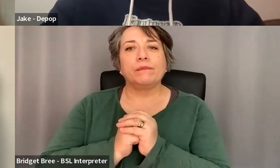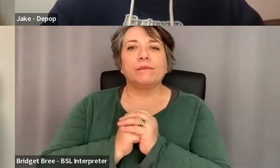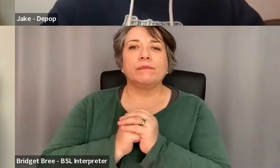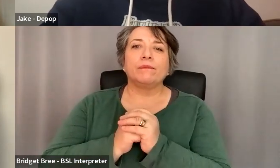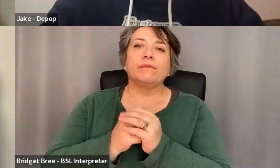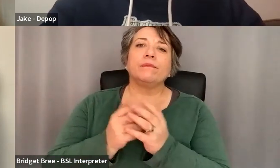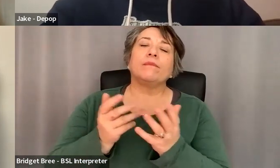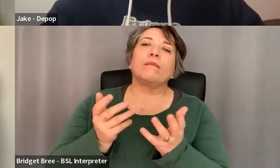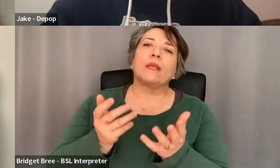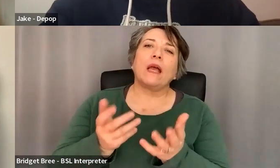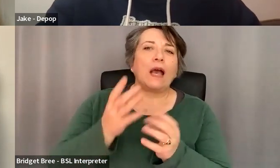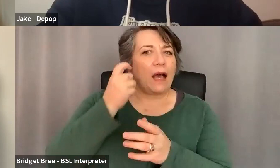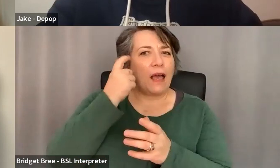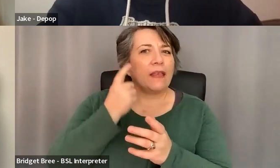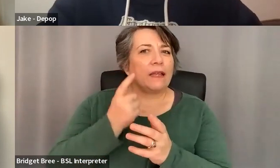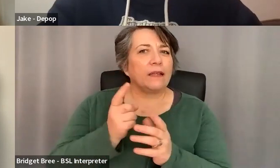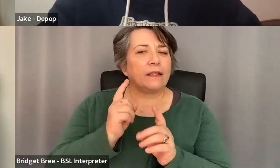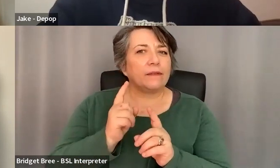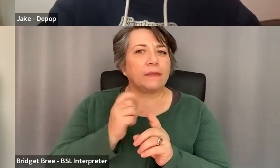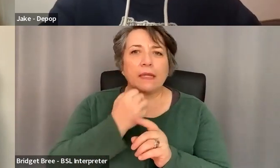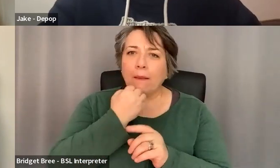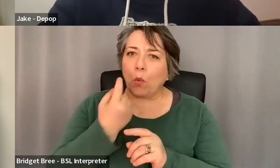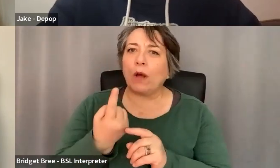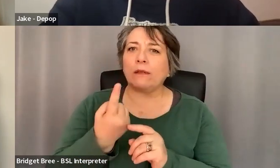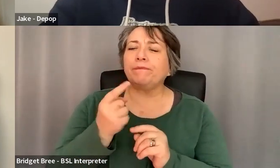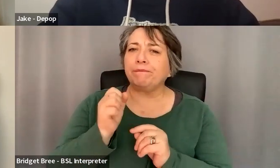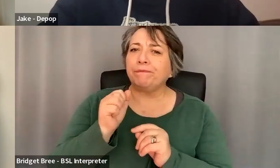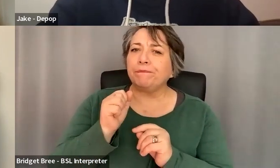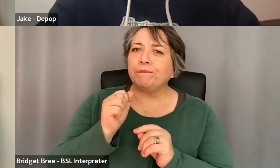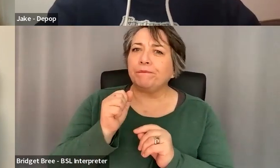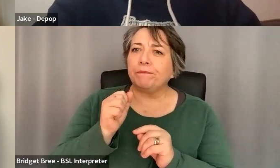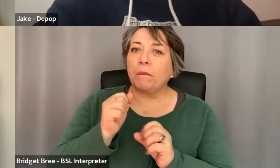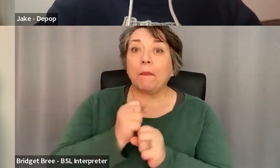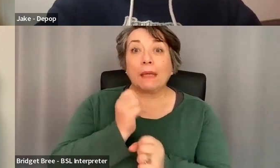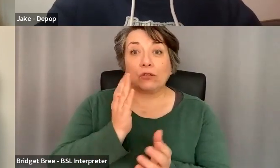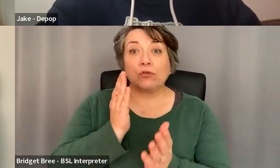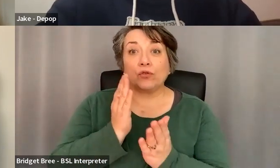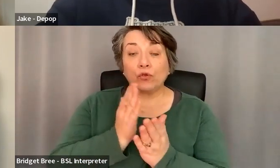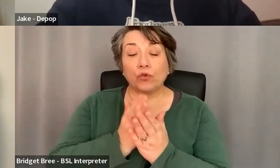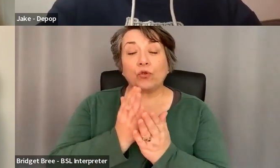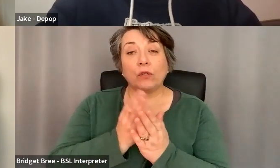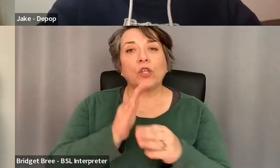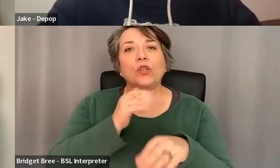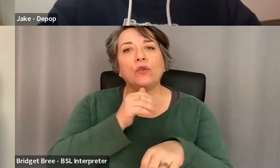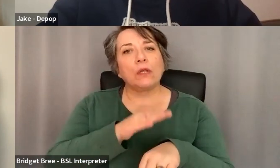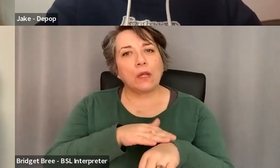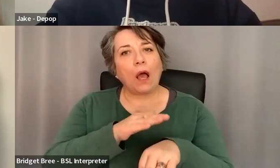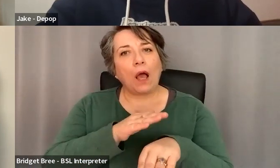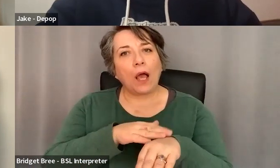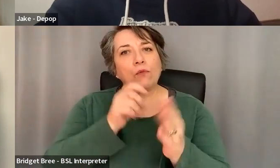Yeah, definitely. So you know, I think first and foremost, really making sure that you take your time to fill out all of the application questions.